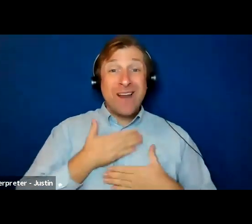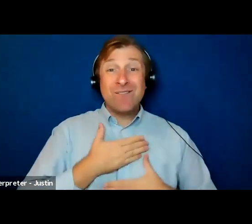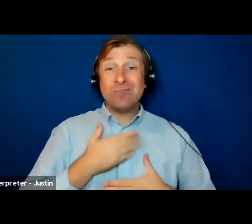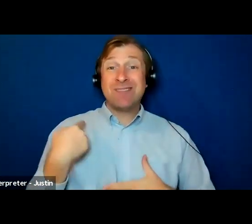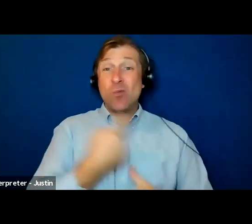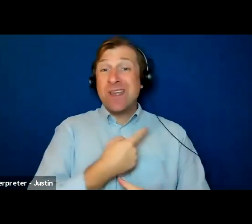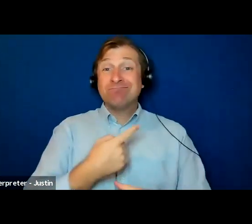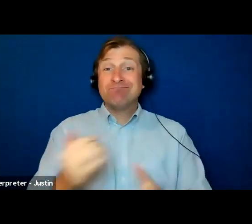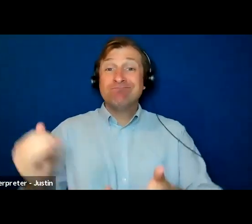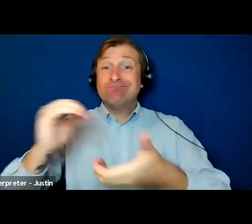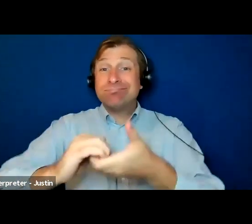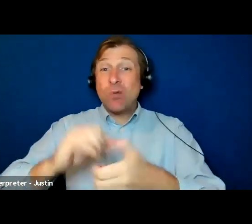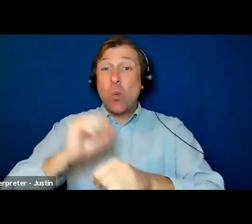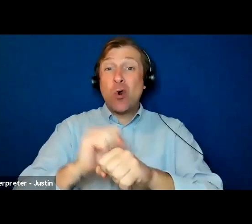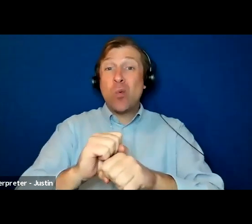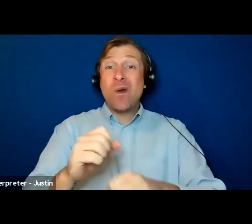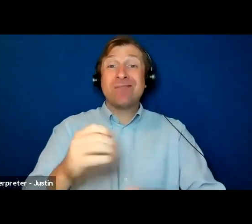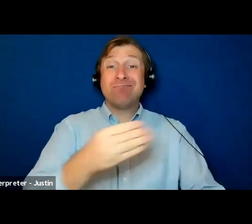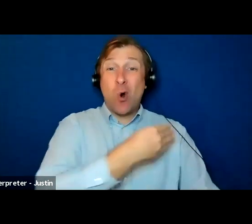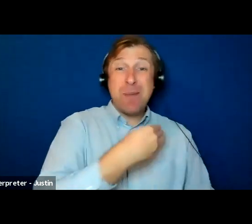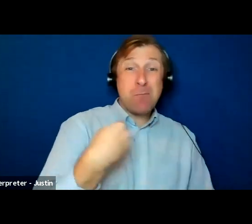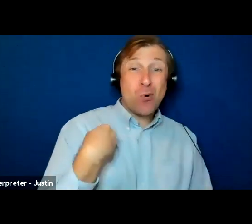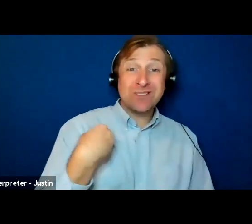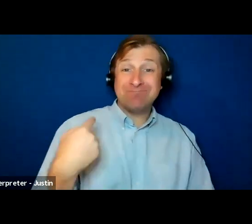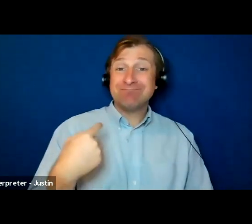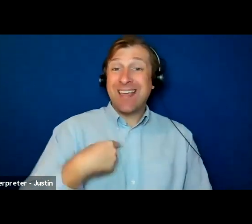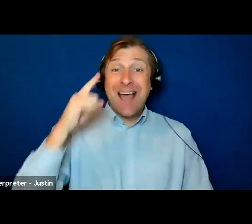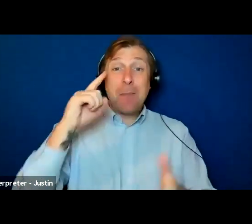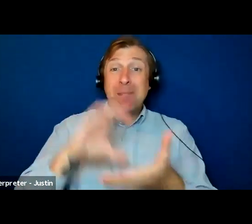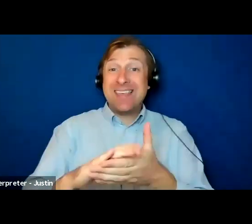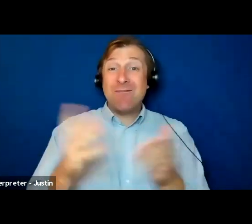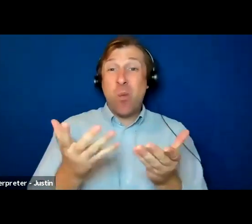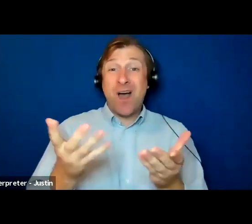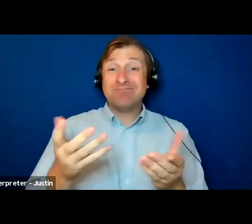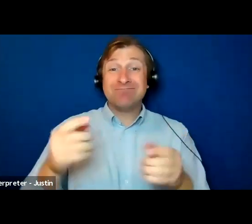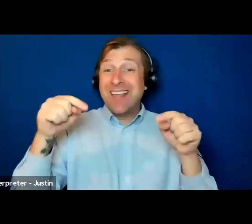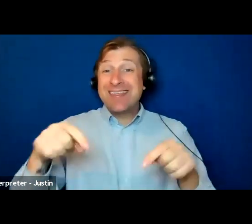with our members and what I believe is actually, this work is probably the single most important